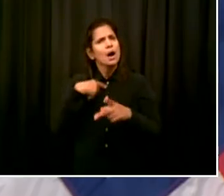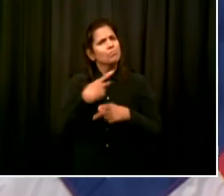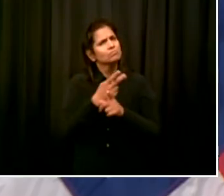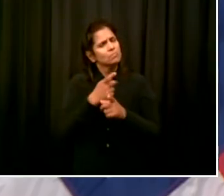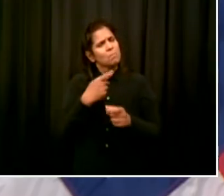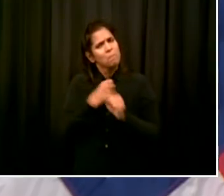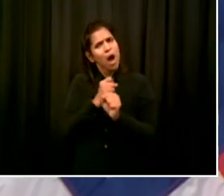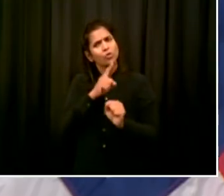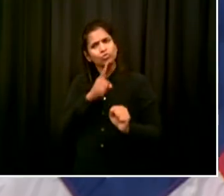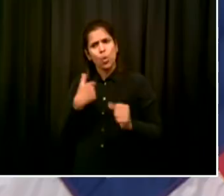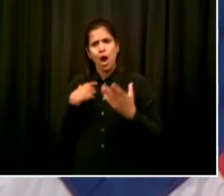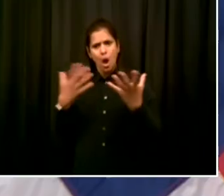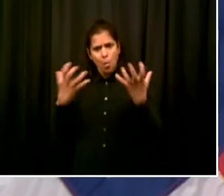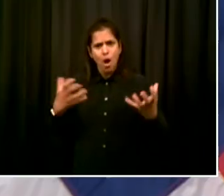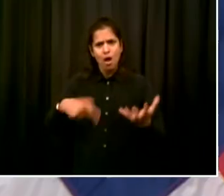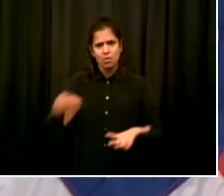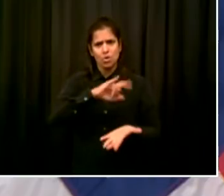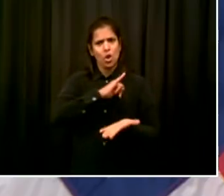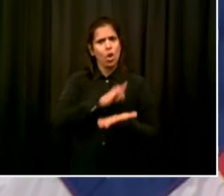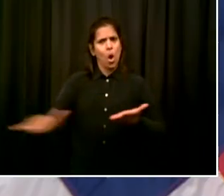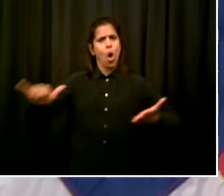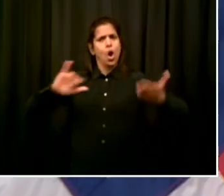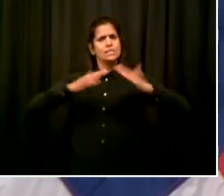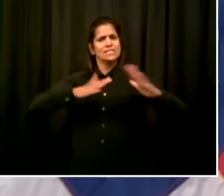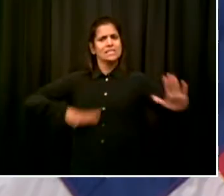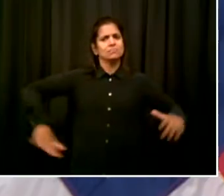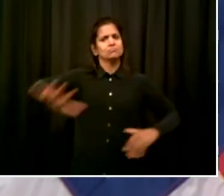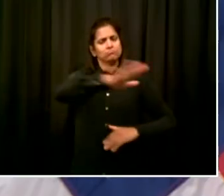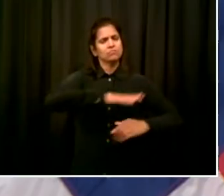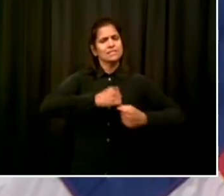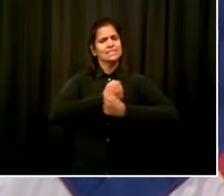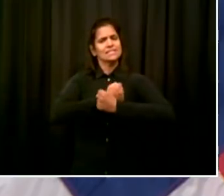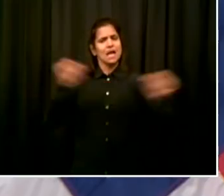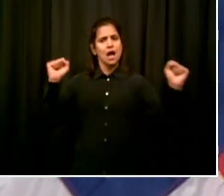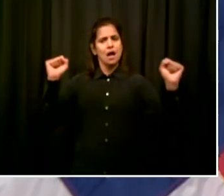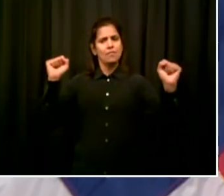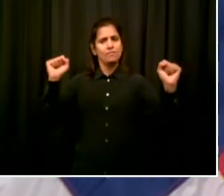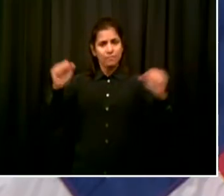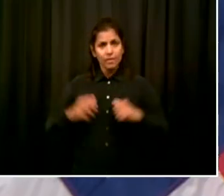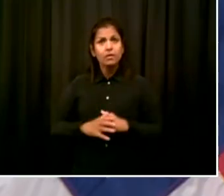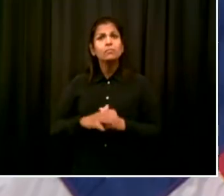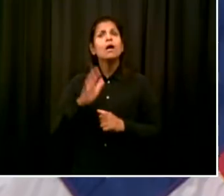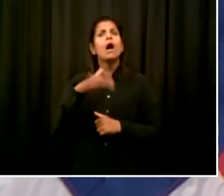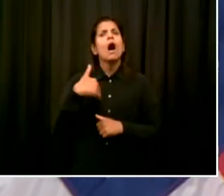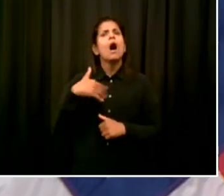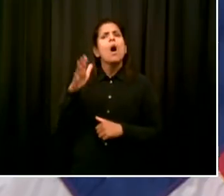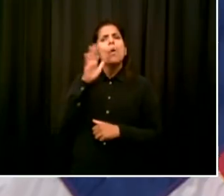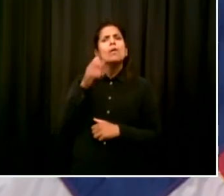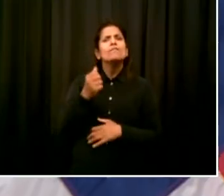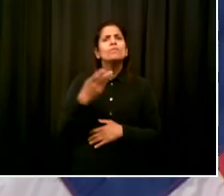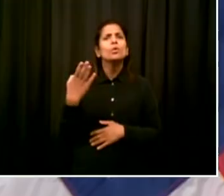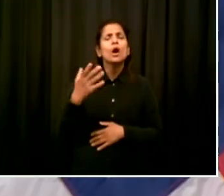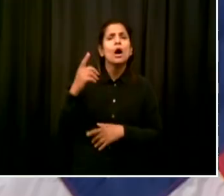AND THAT IS KEPIENG NEW YORK SAFE . HUNDREDS AND HUNDREDS OF OFFICERS ARE BEINRG EPDELOYED FROM INSIDE POSITION OUTSIDE POSITIONS BUT